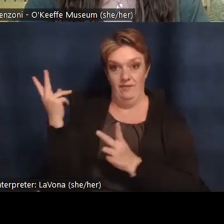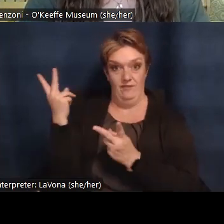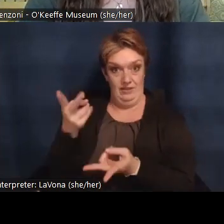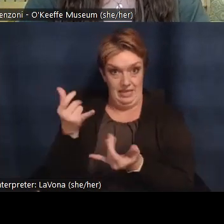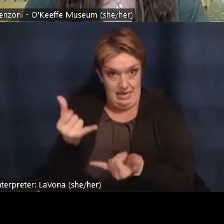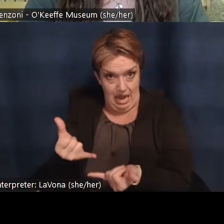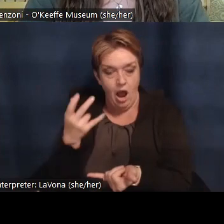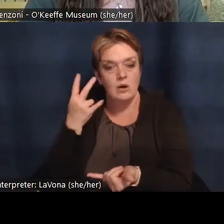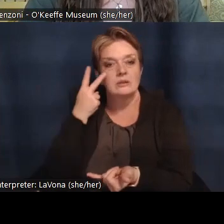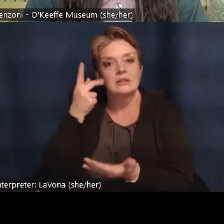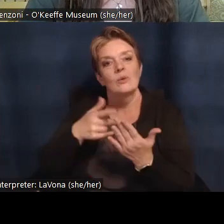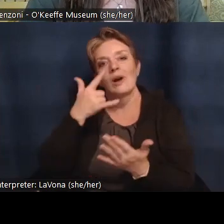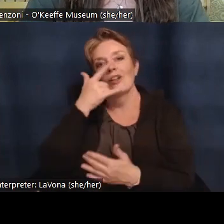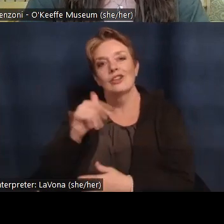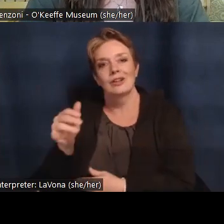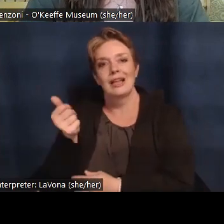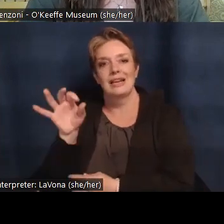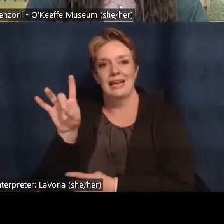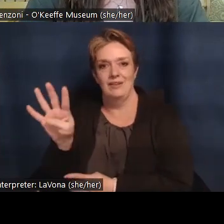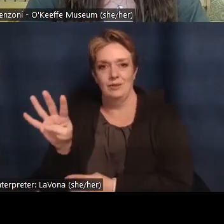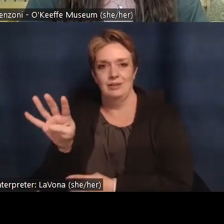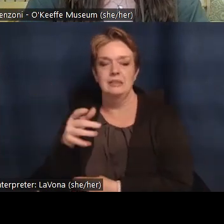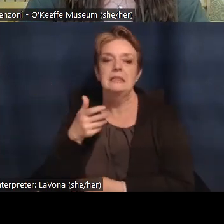Unfortunately, she started suffering from macular degeneration and,